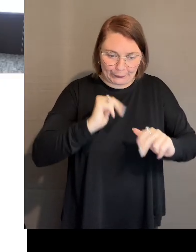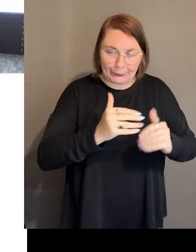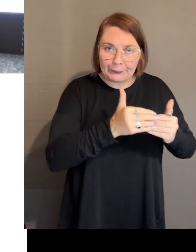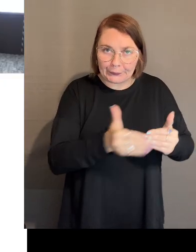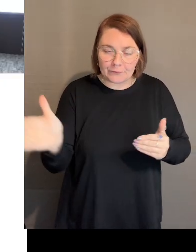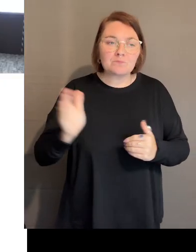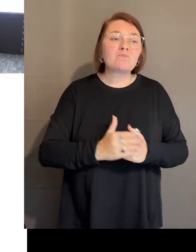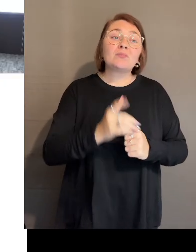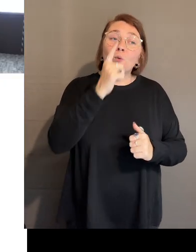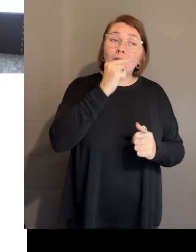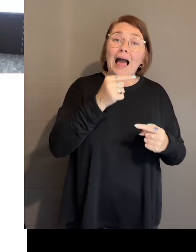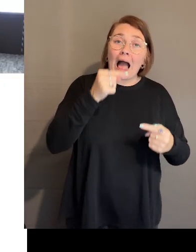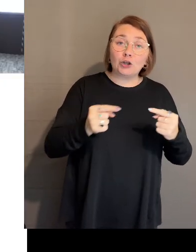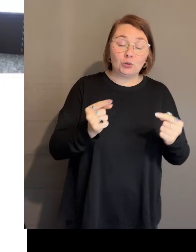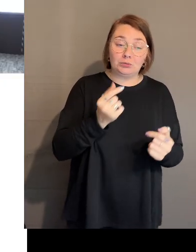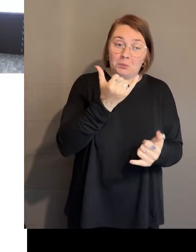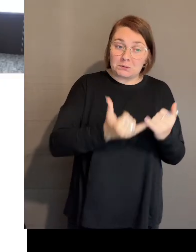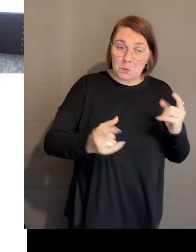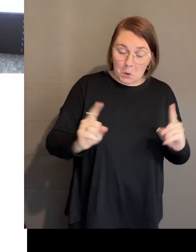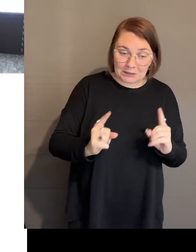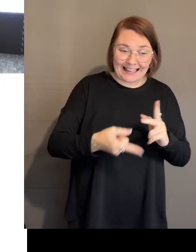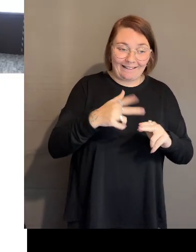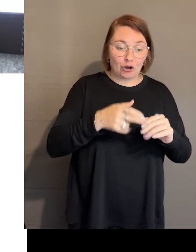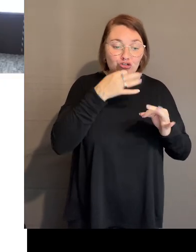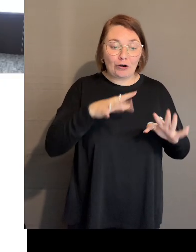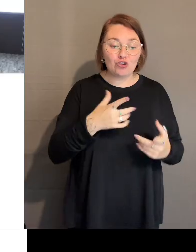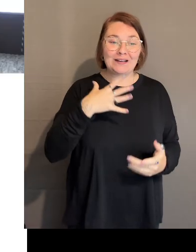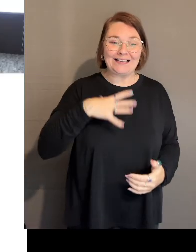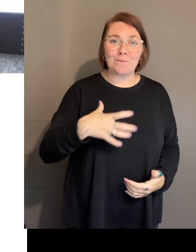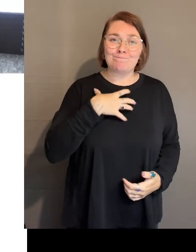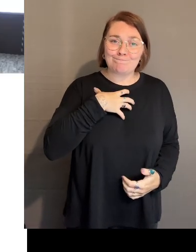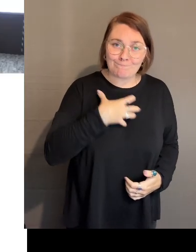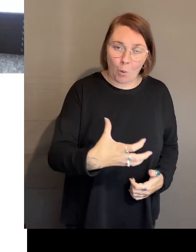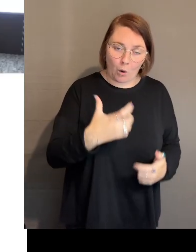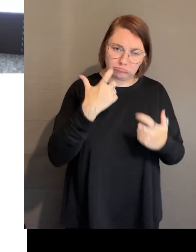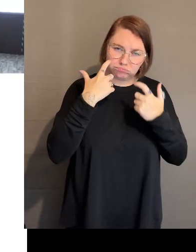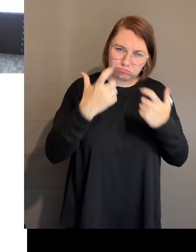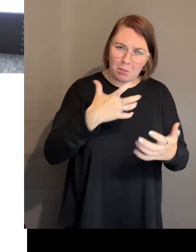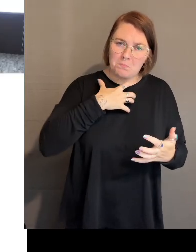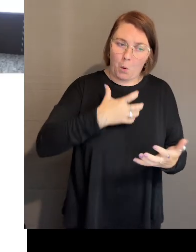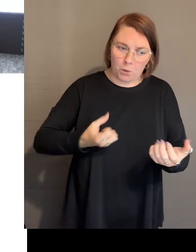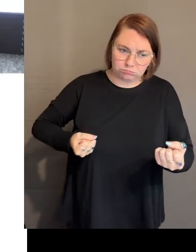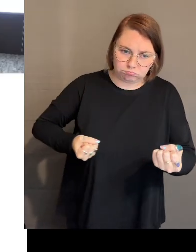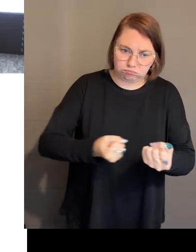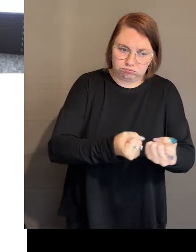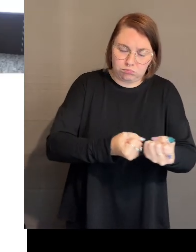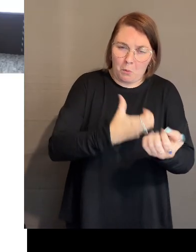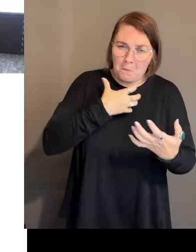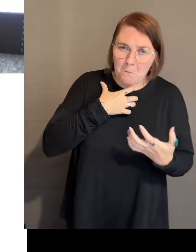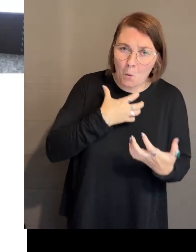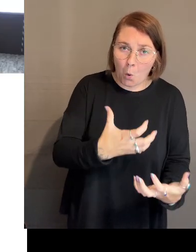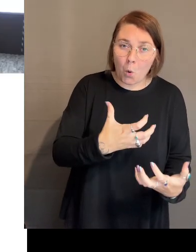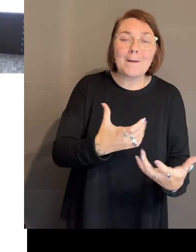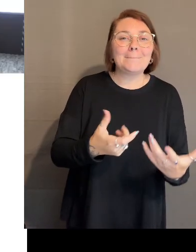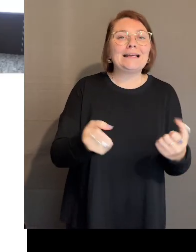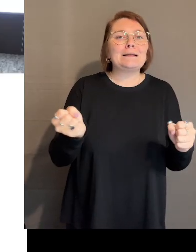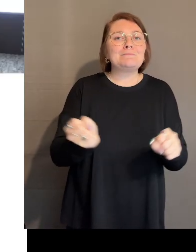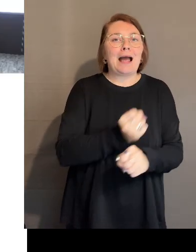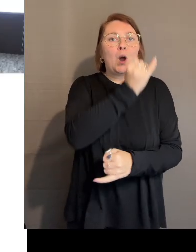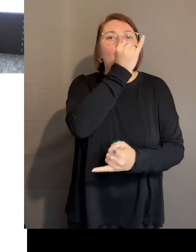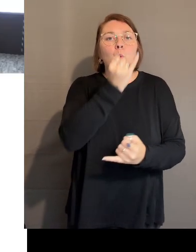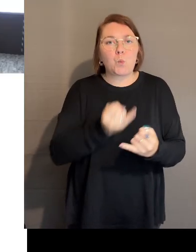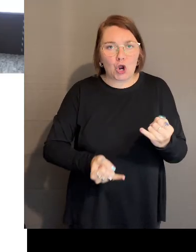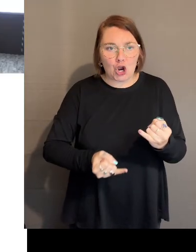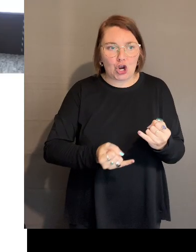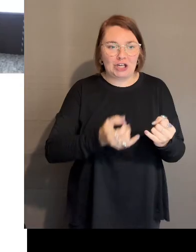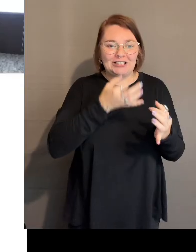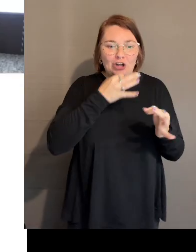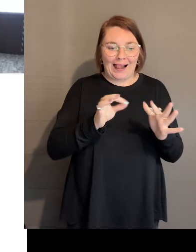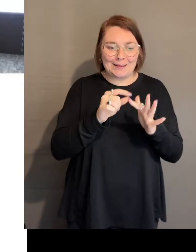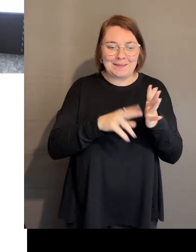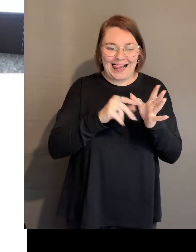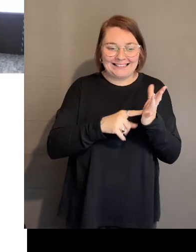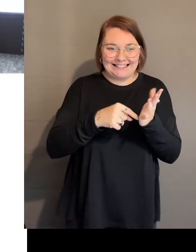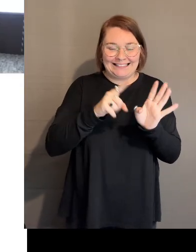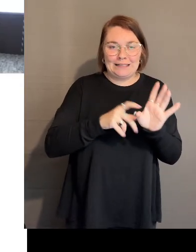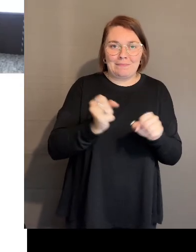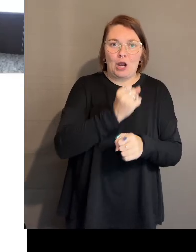You could argue, then, if you have a child that requires more care, more support, that would exacerbate that child penalty.